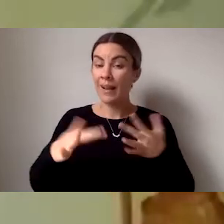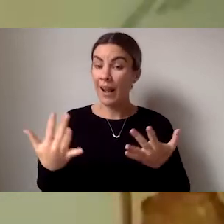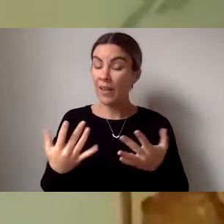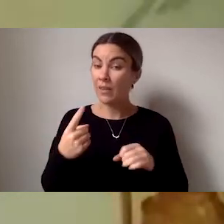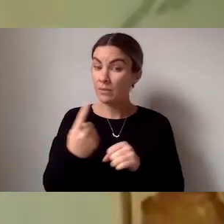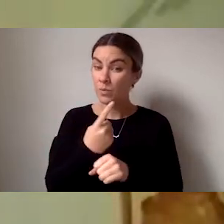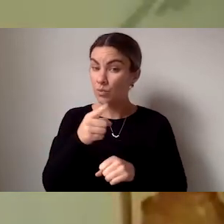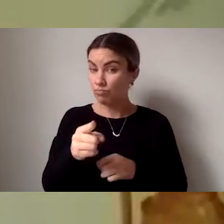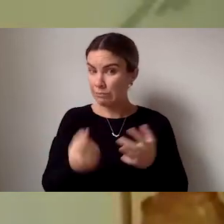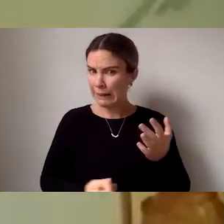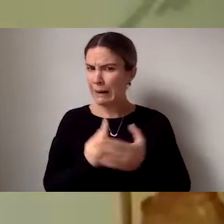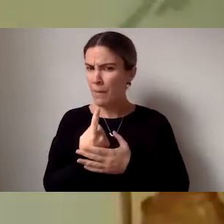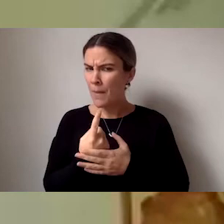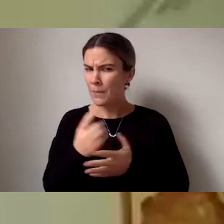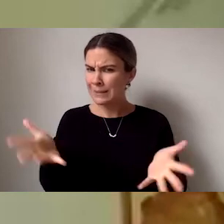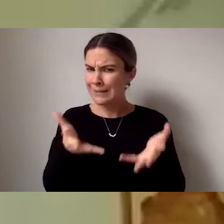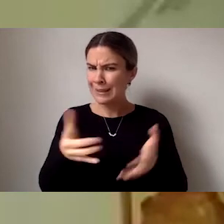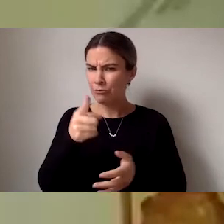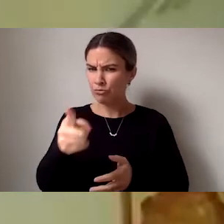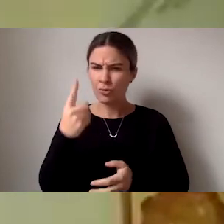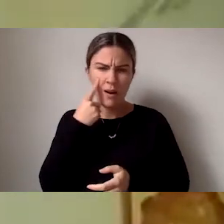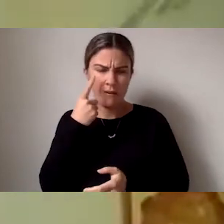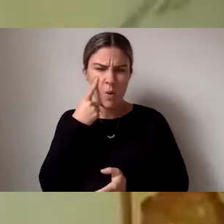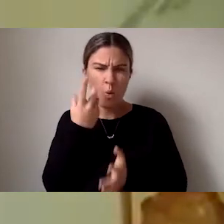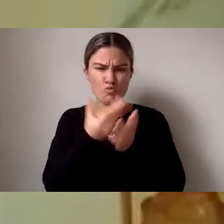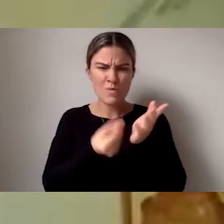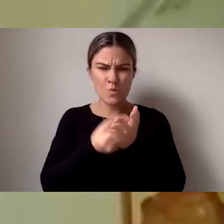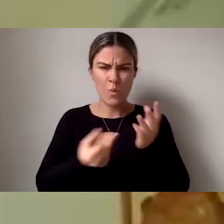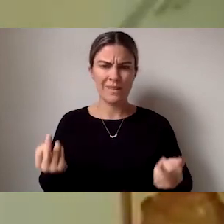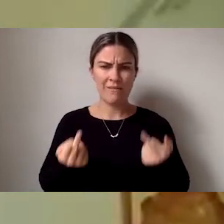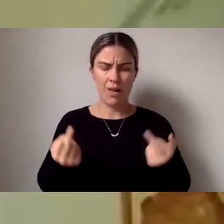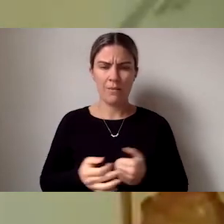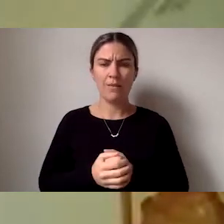at the resources and seek support. Thanks so much, Vincent. I will hand over.